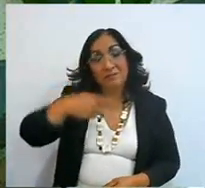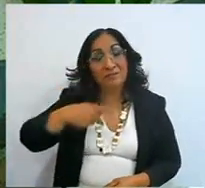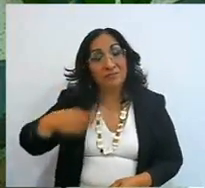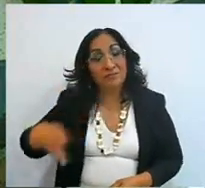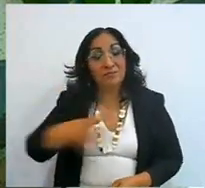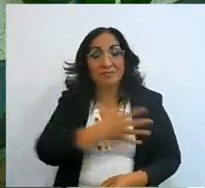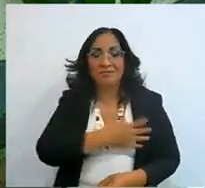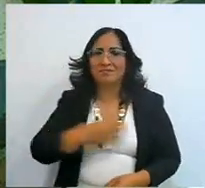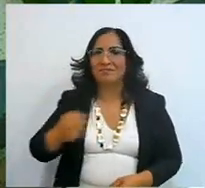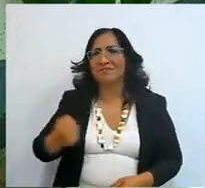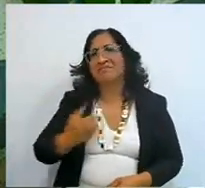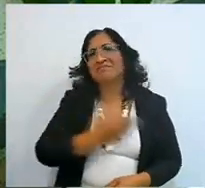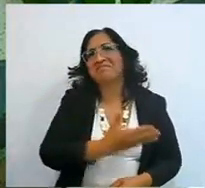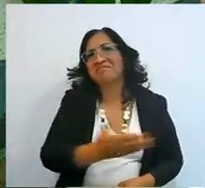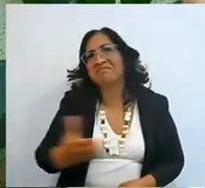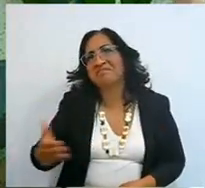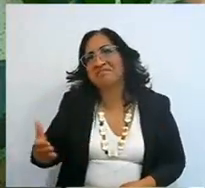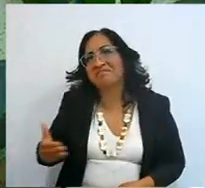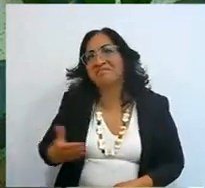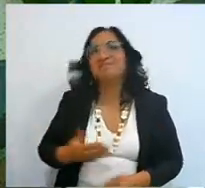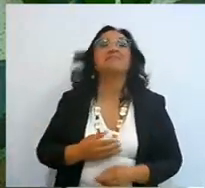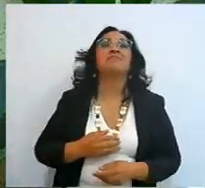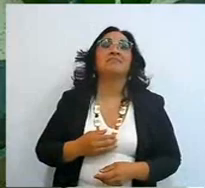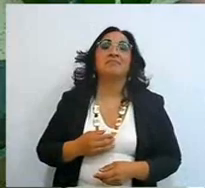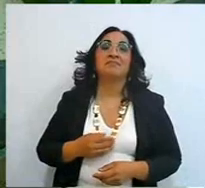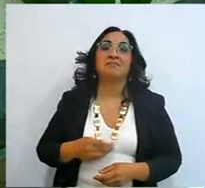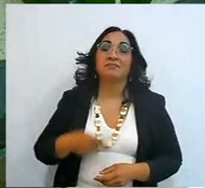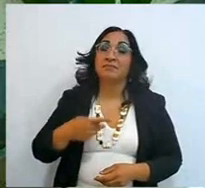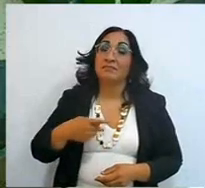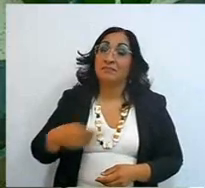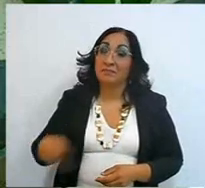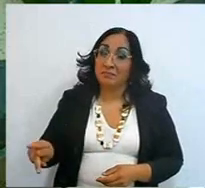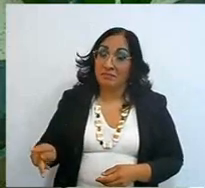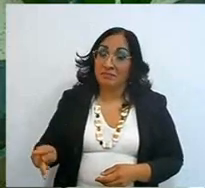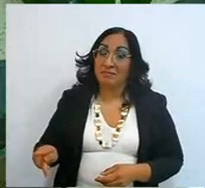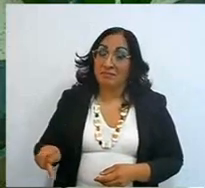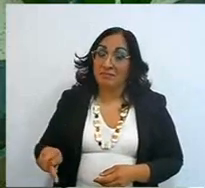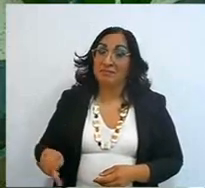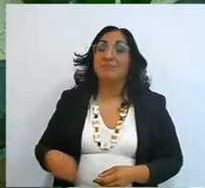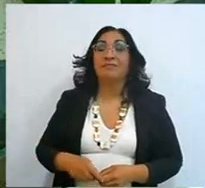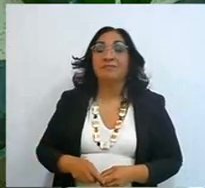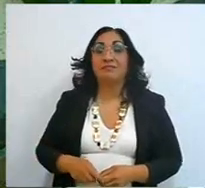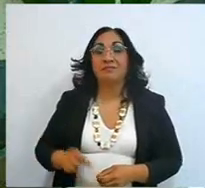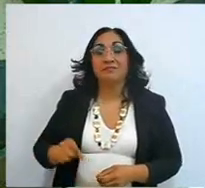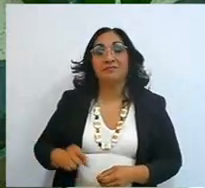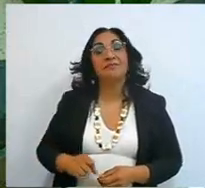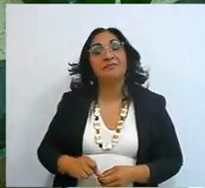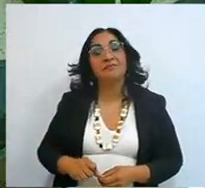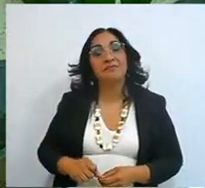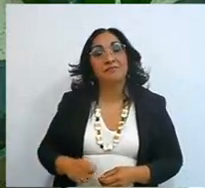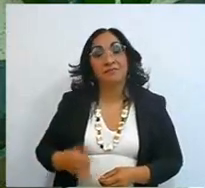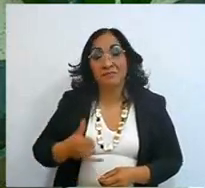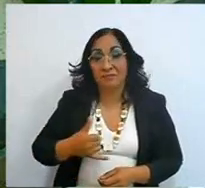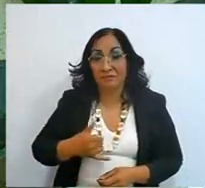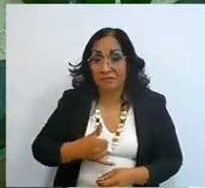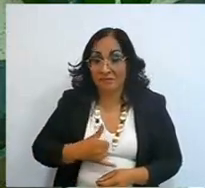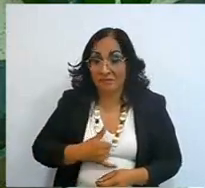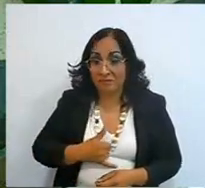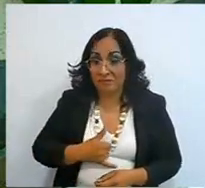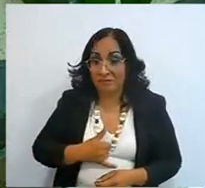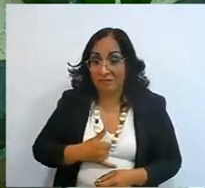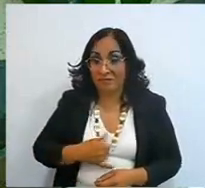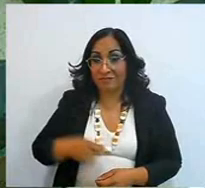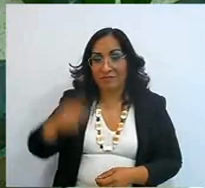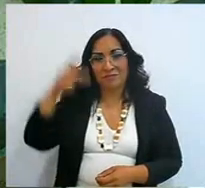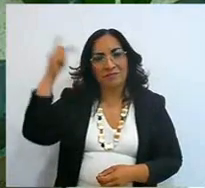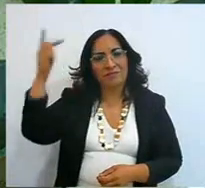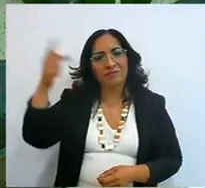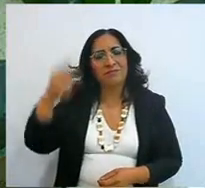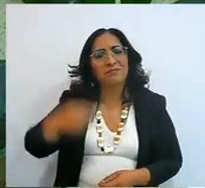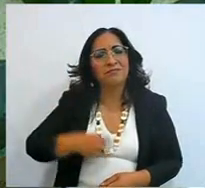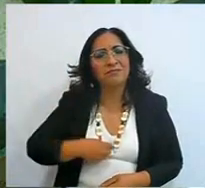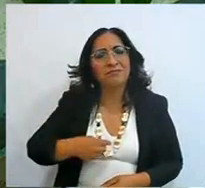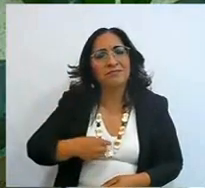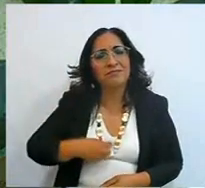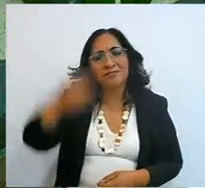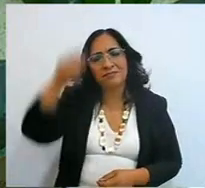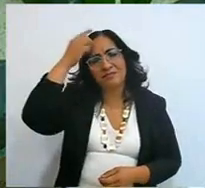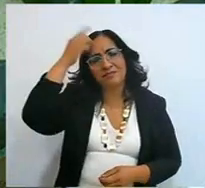what wonders and after the praise began Iolany, I my people, I give to you, and look at everything she said,